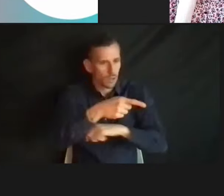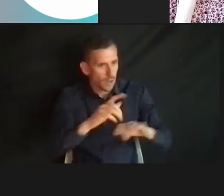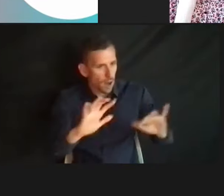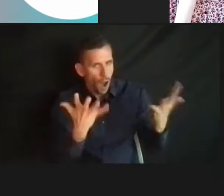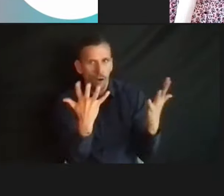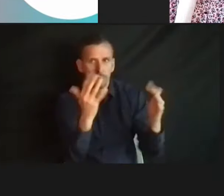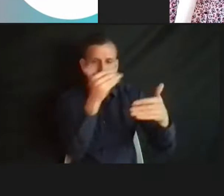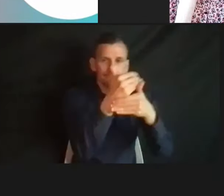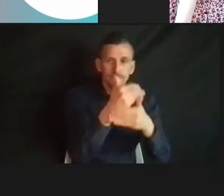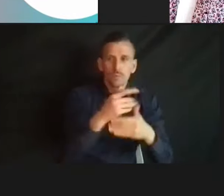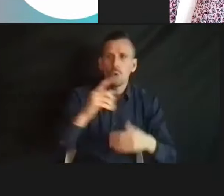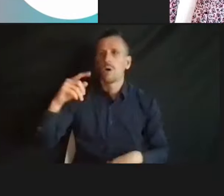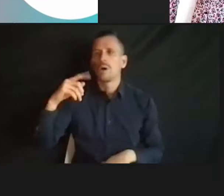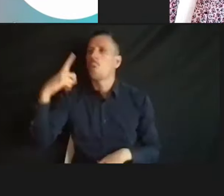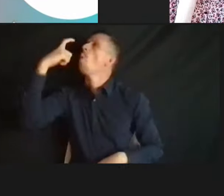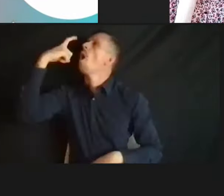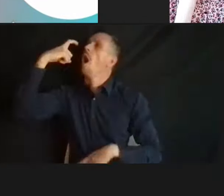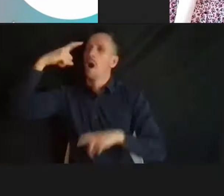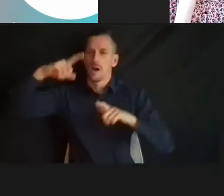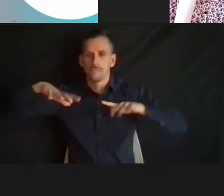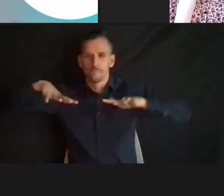[Louise Cord] Thank you. First, let me say